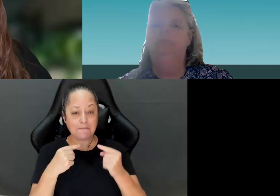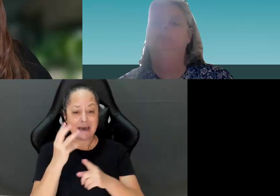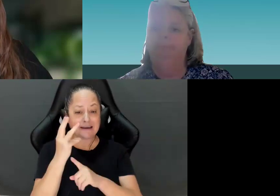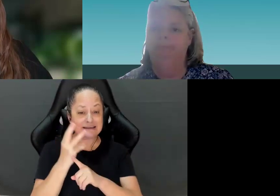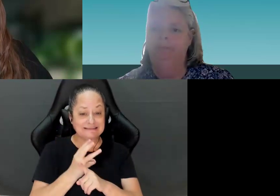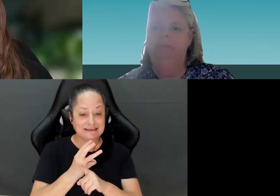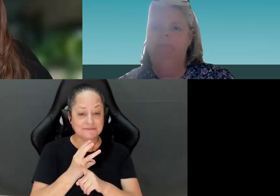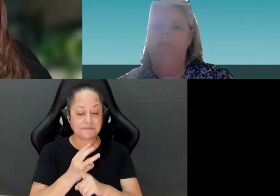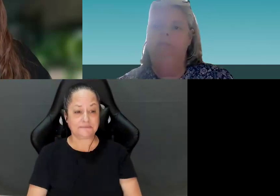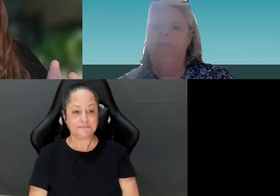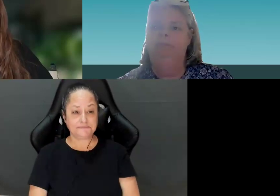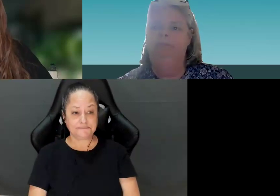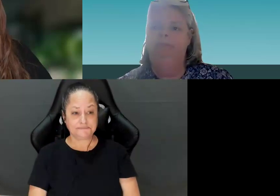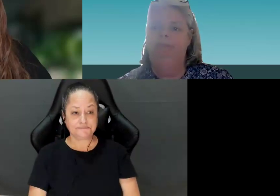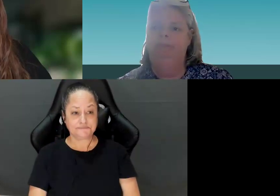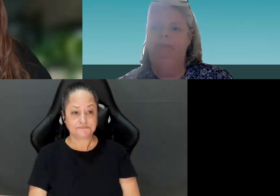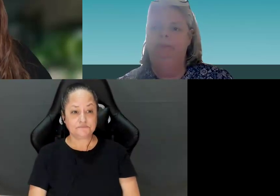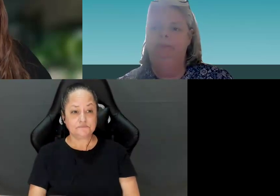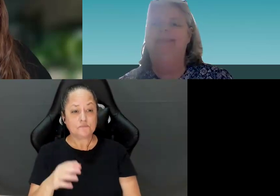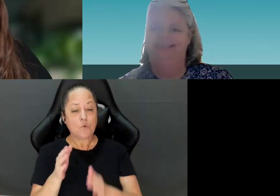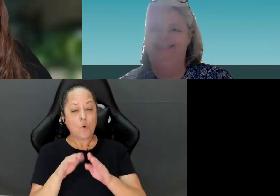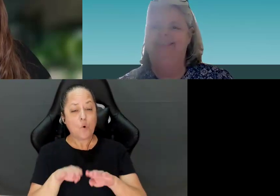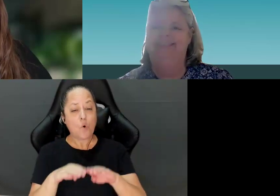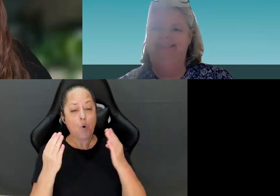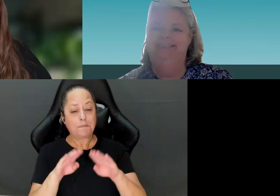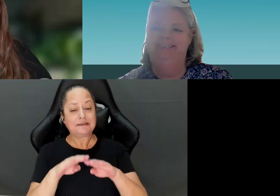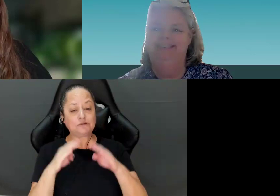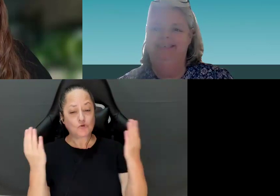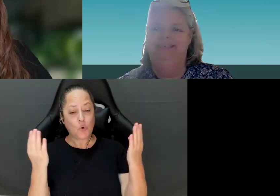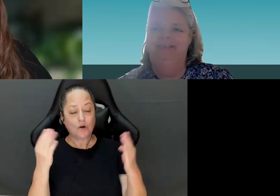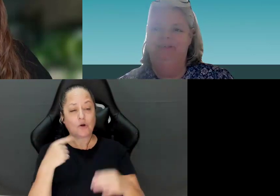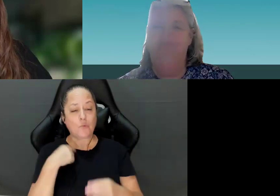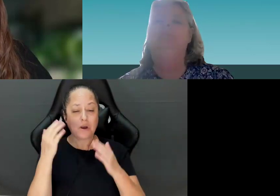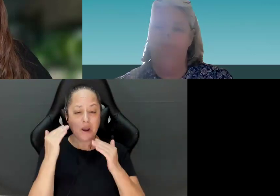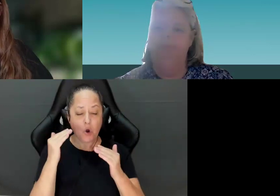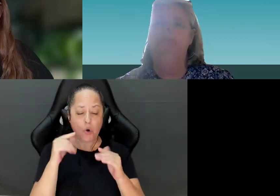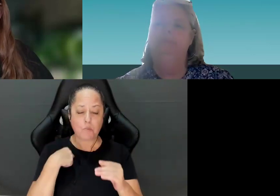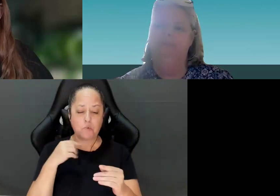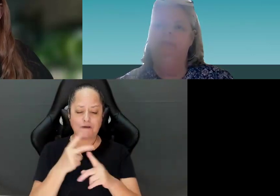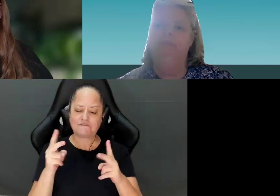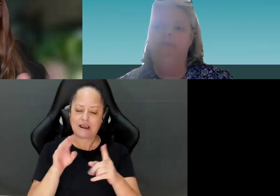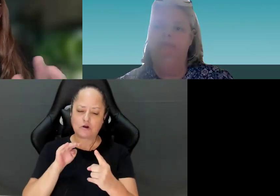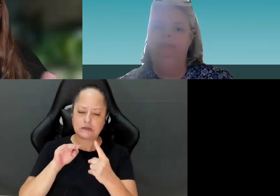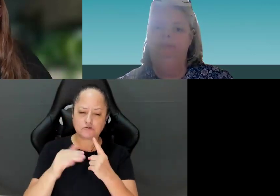And so pretty much open door and we hope that we're very transparent about when and why